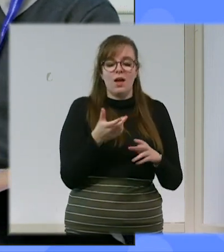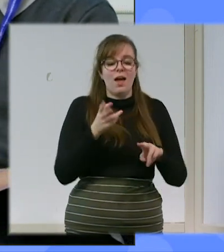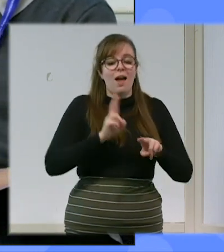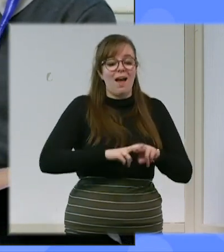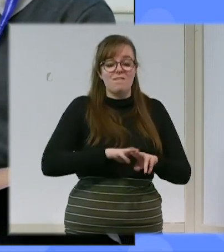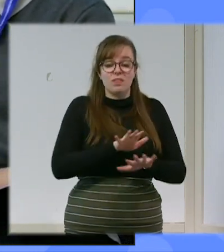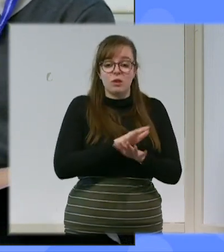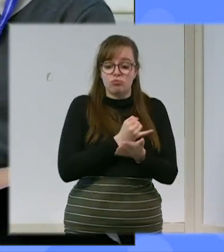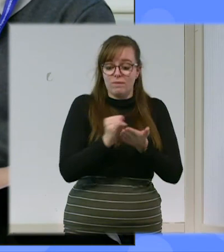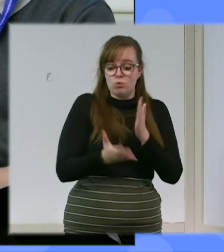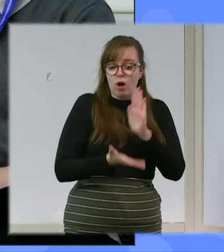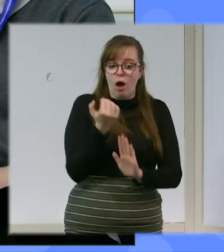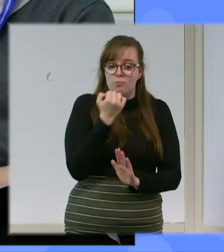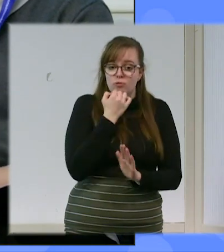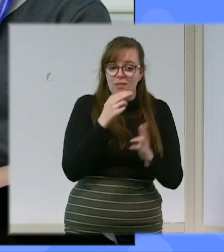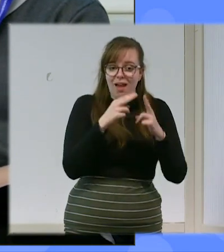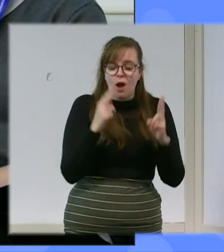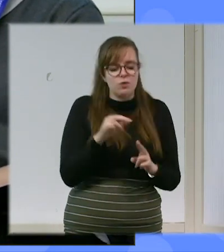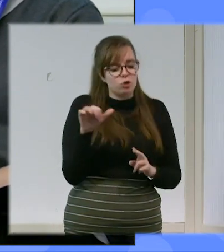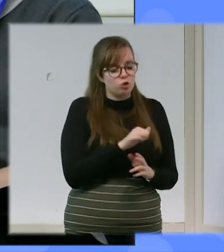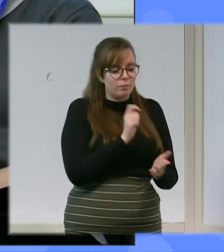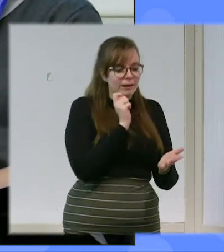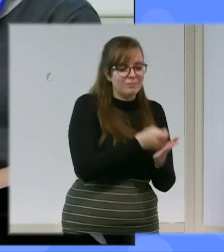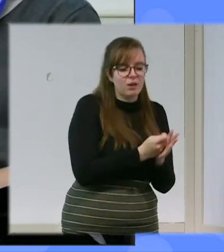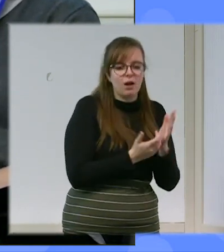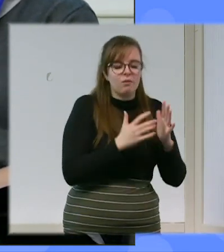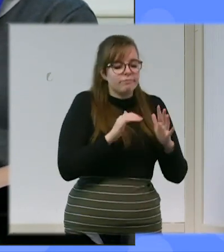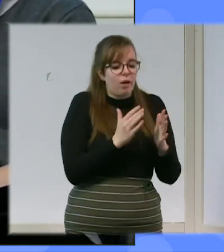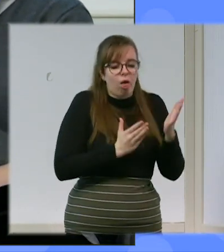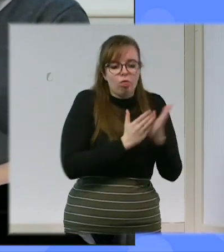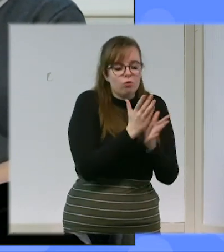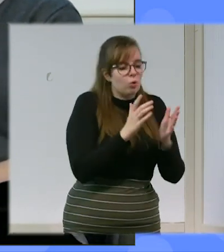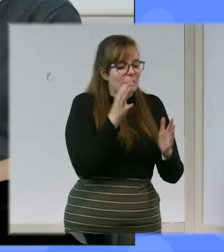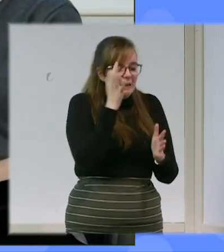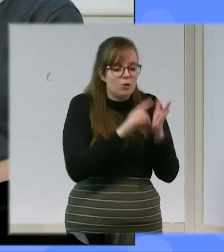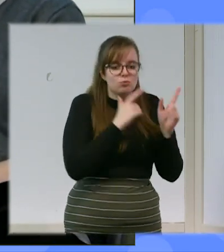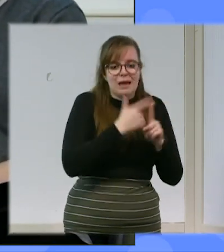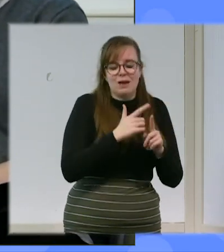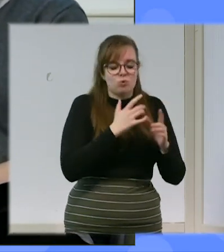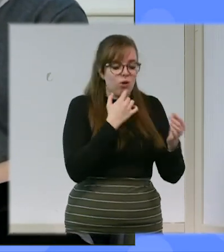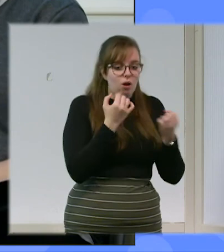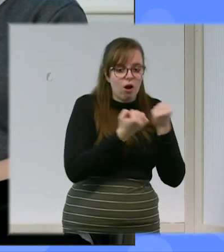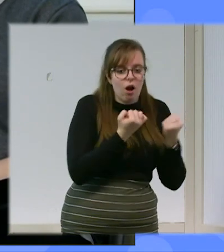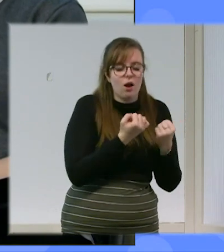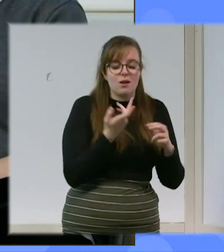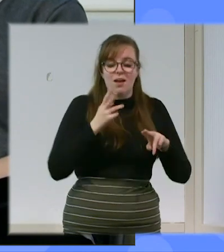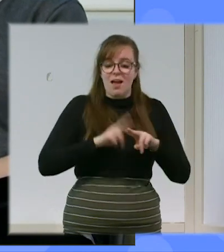then you should be penalized whether to council tax or whatever vehicle happens to be if they choose not to then there should be penalized in the back of it